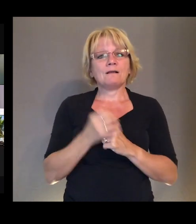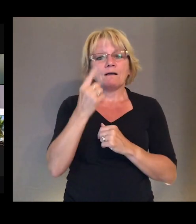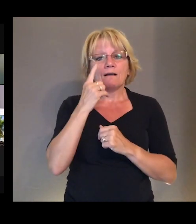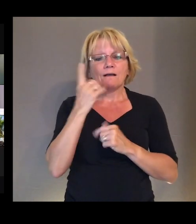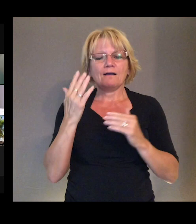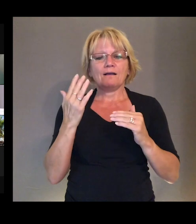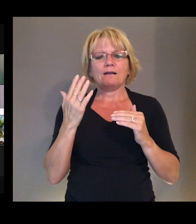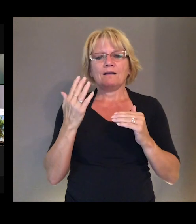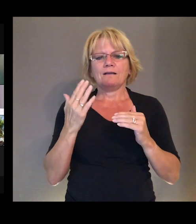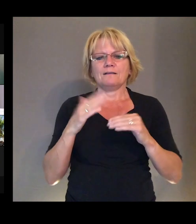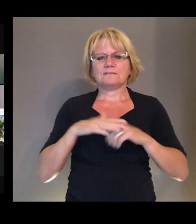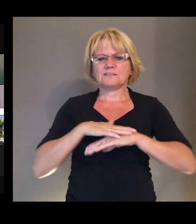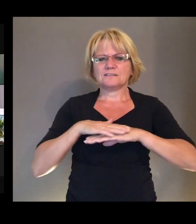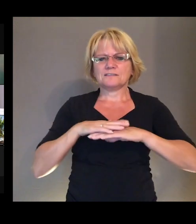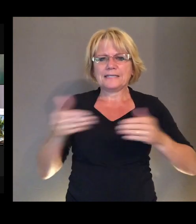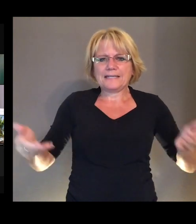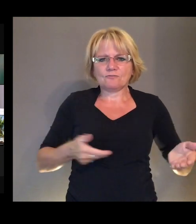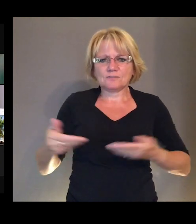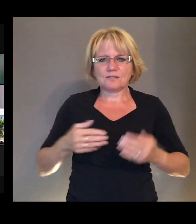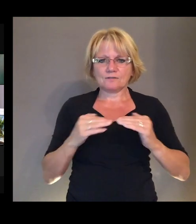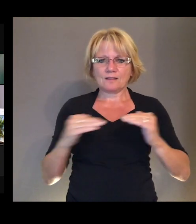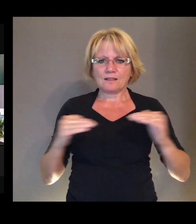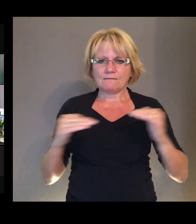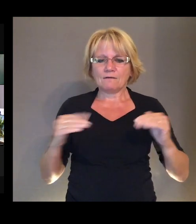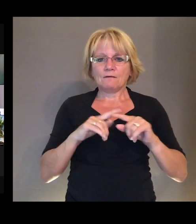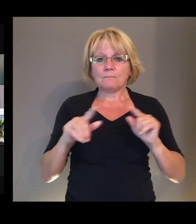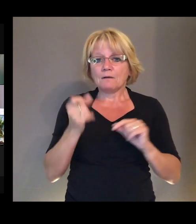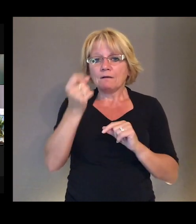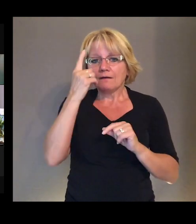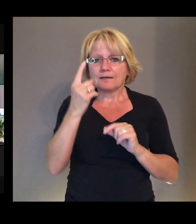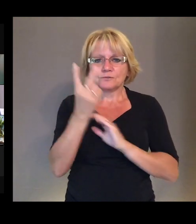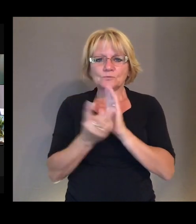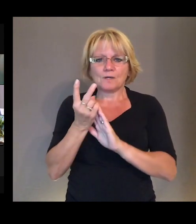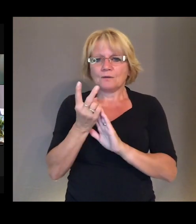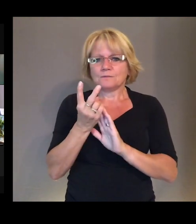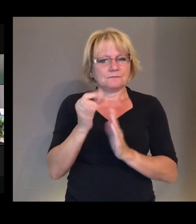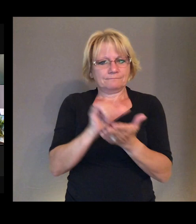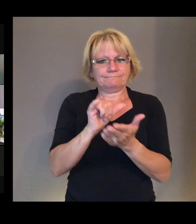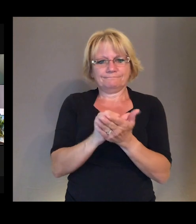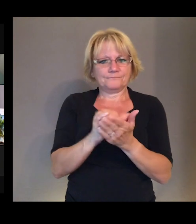And our introductory, this means that we will familiarize the audience with specific topics. So you're not, we're not in two hours,